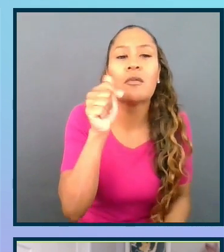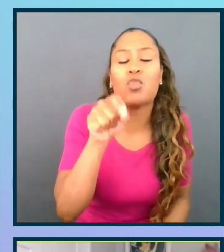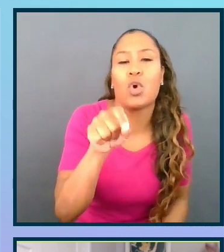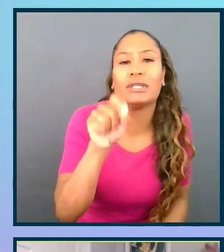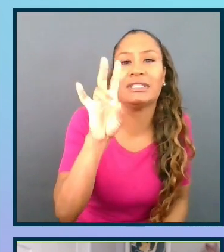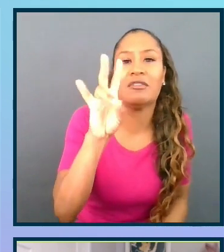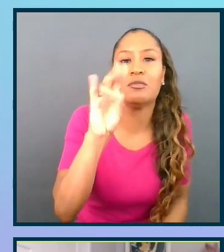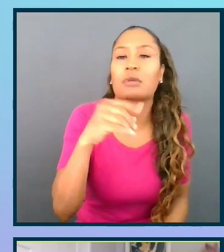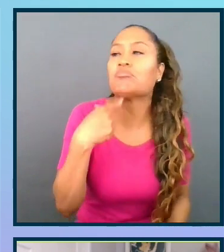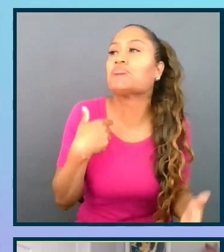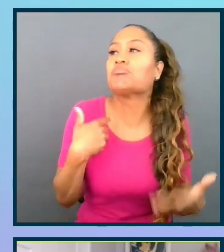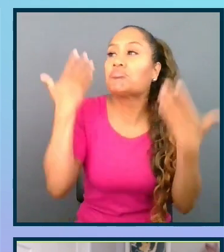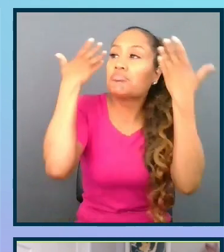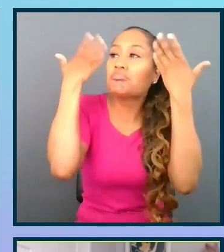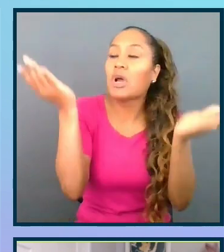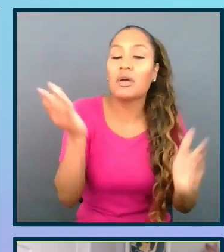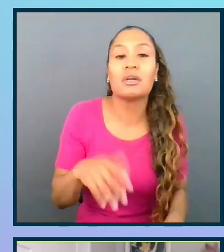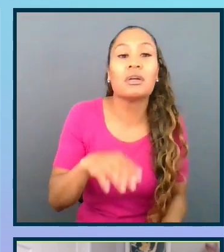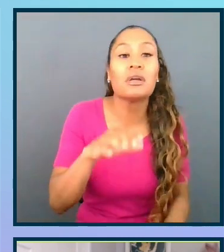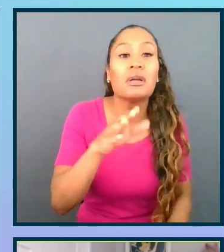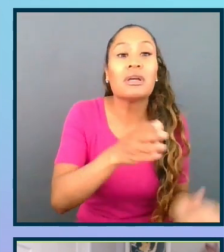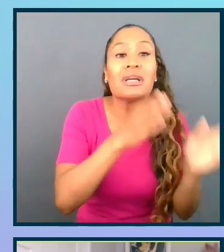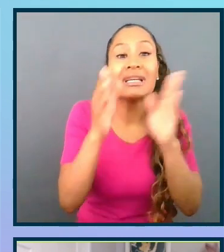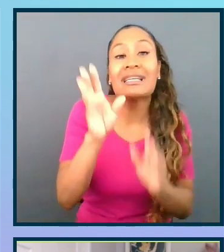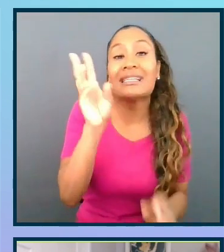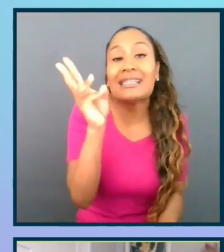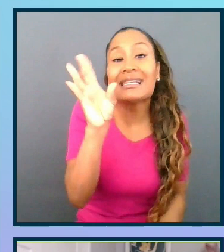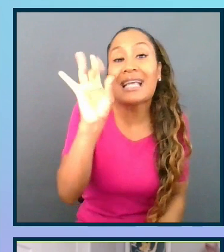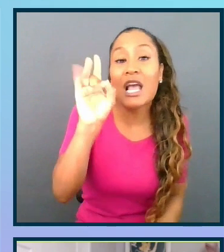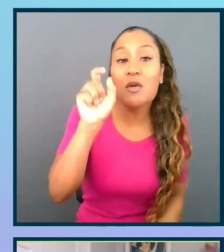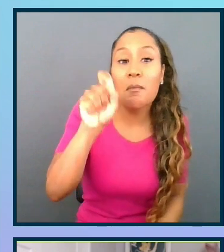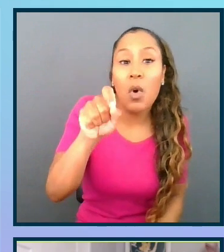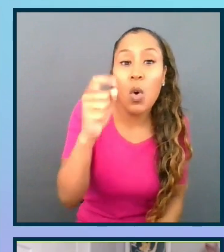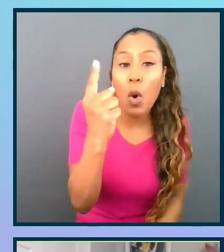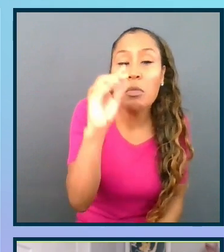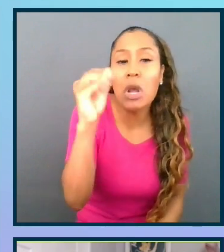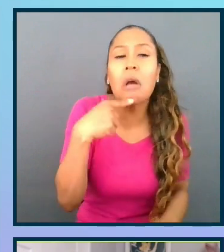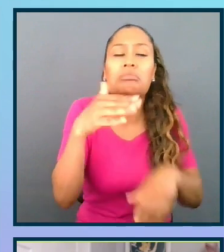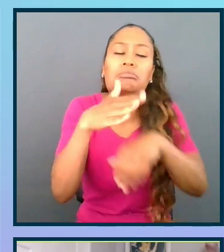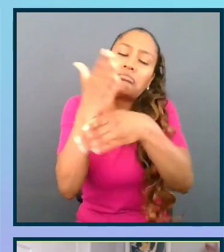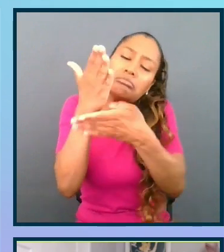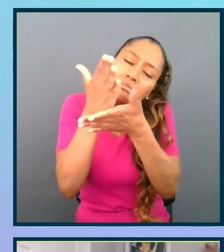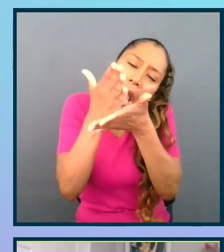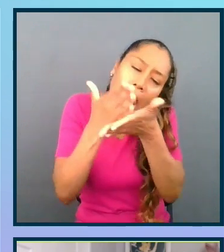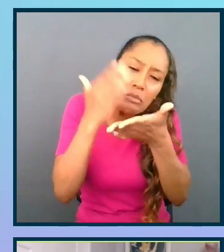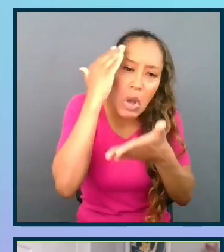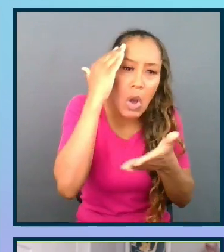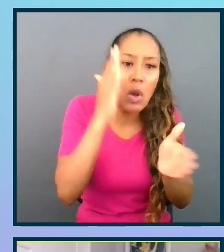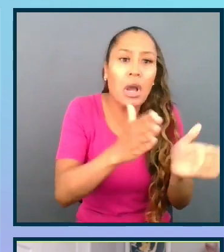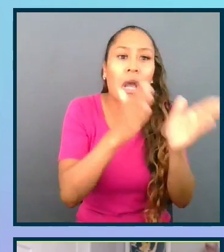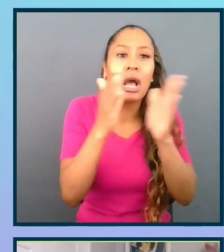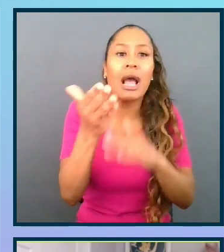66.1% said they had some knowledge. And 18.7% said they were knowledgeable,